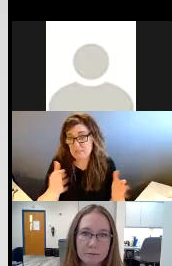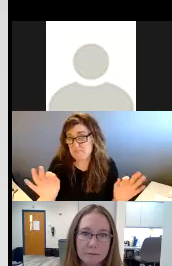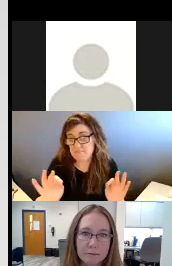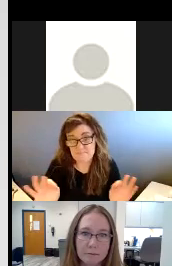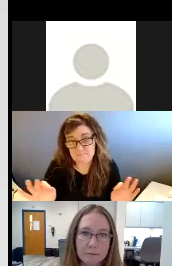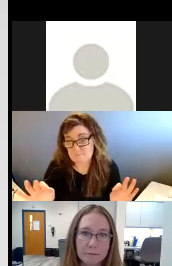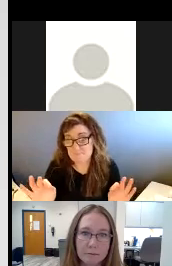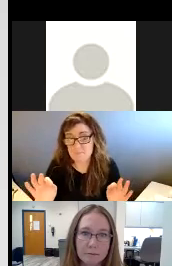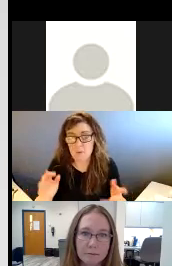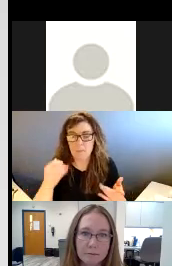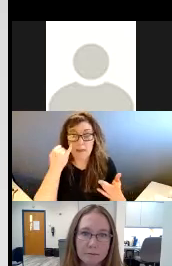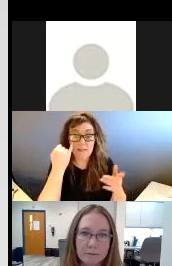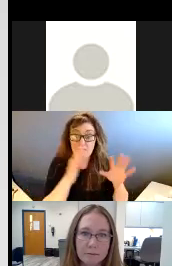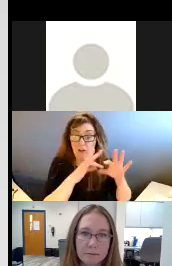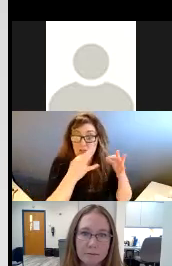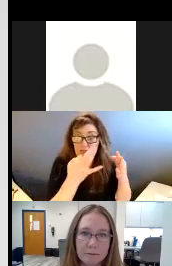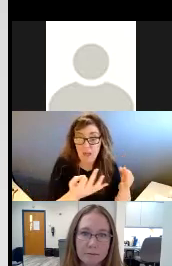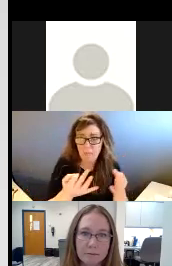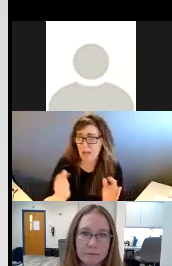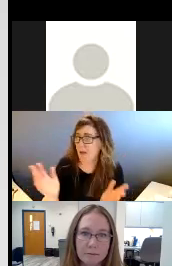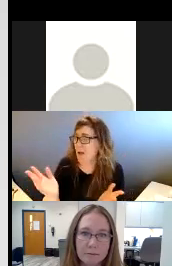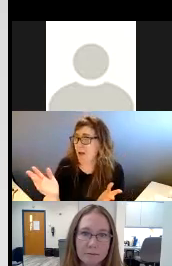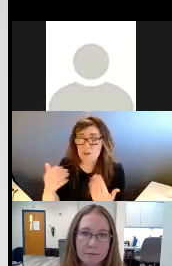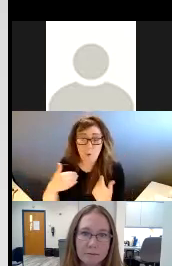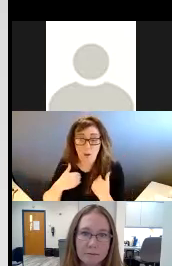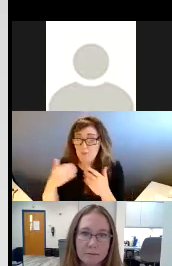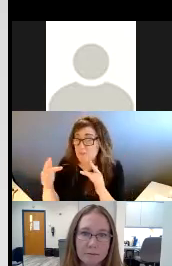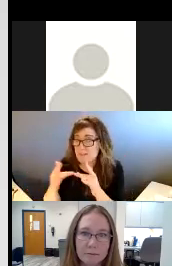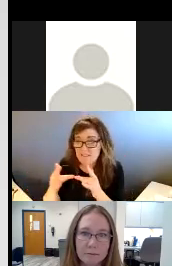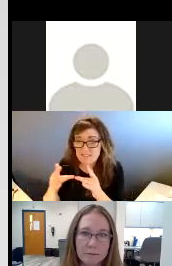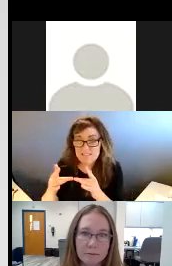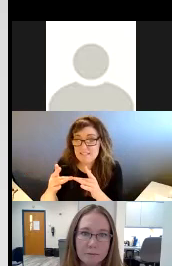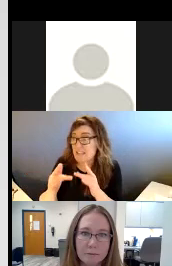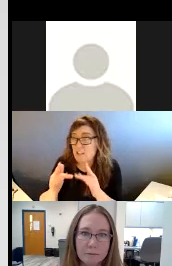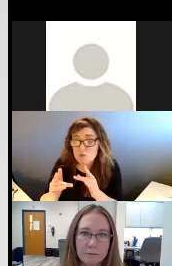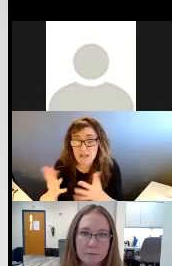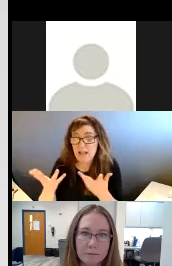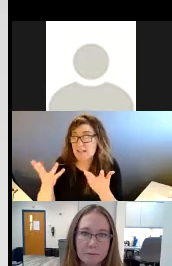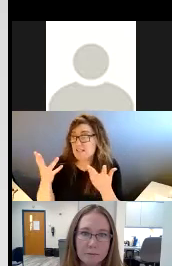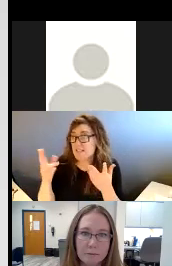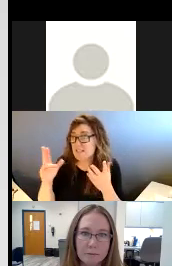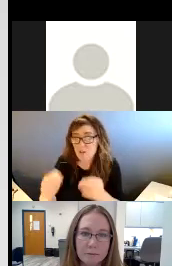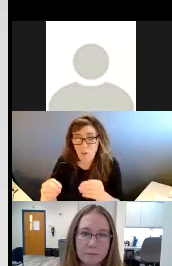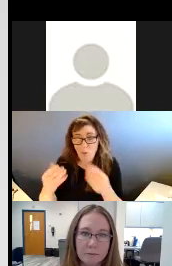IF THE PATIENT AND FAMILY DOESN'T HAVE ACCESS TO THE TECHNOLOGY OR REALLY IS NOT -- TECH IS NOT FRIENDLY TO THEM AND THAT'S NOT THEIR